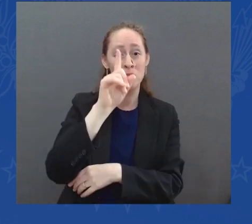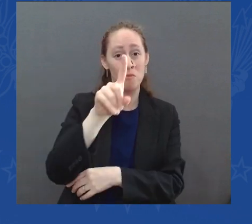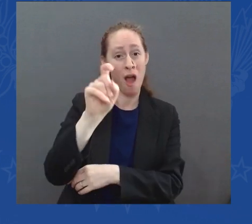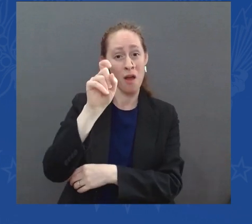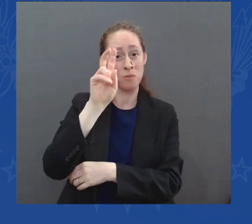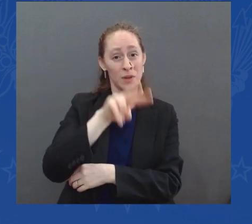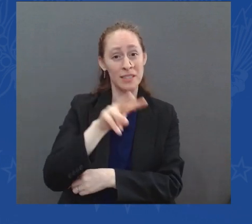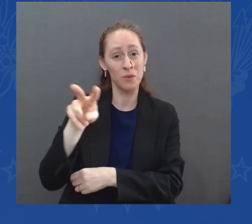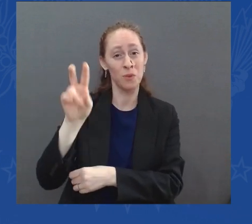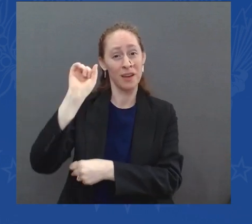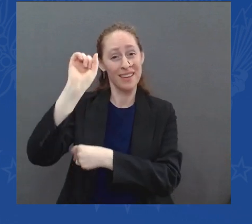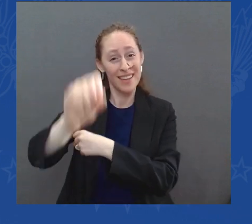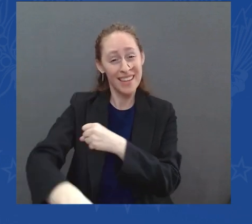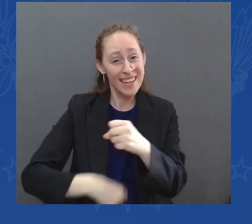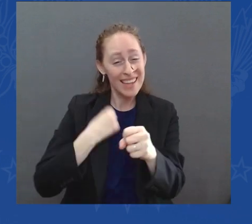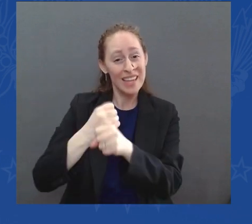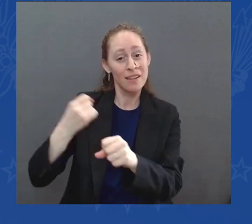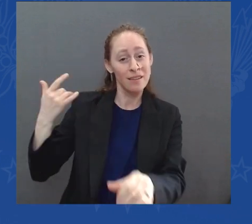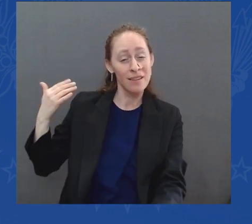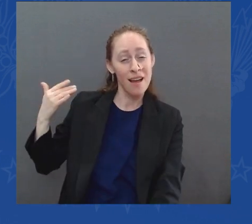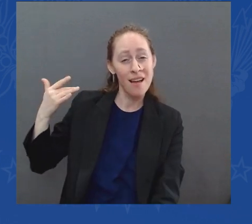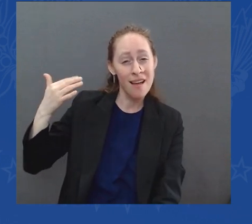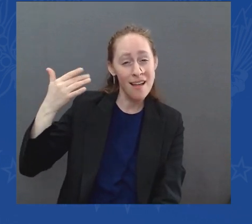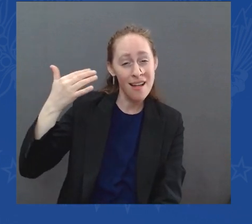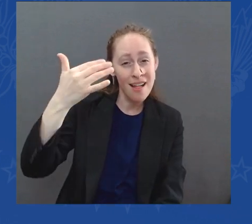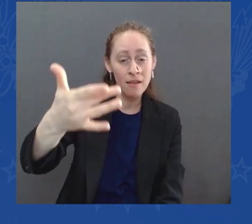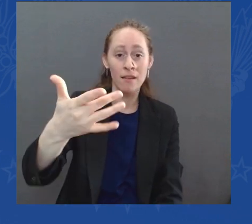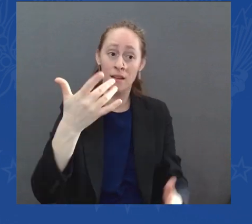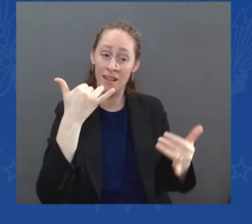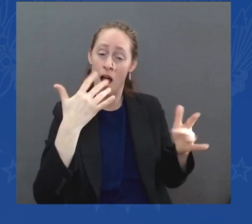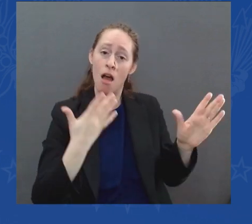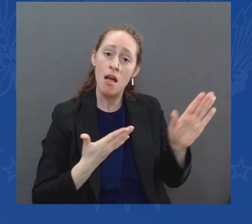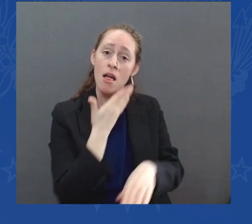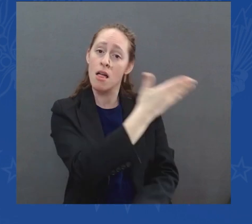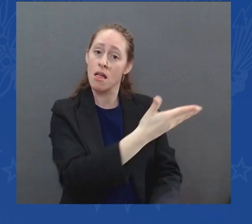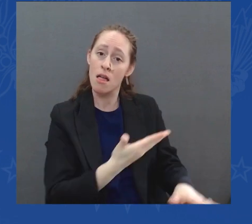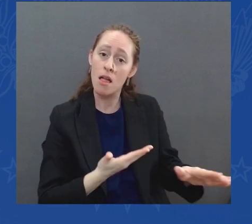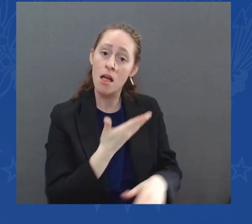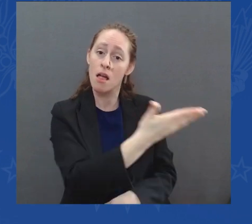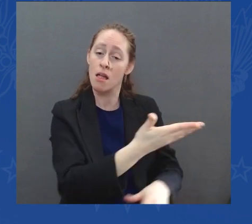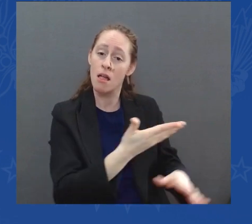More than 200 times advanced by leaders